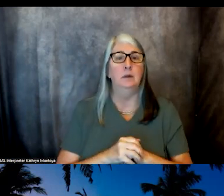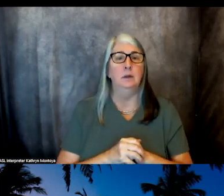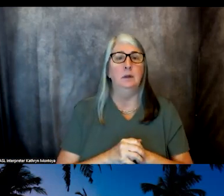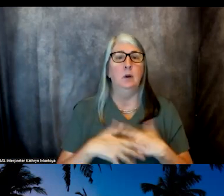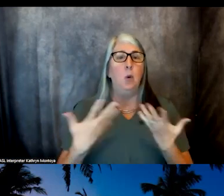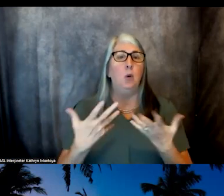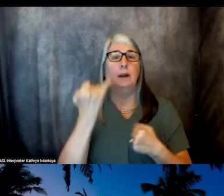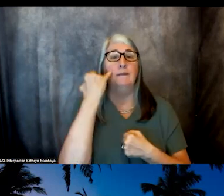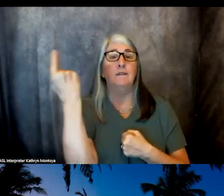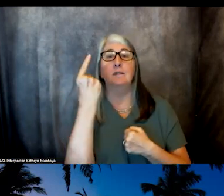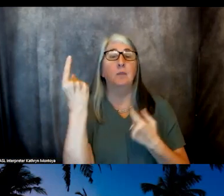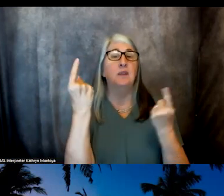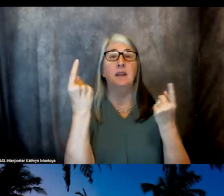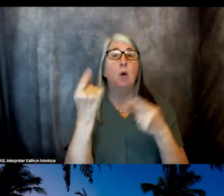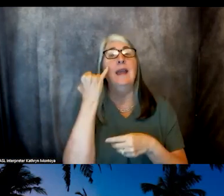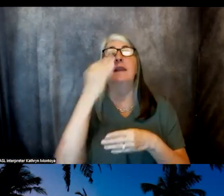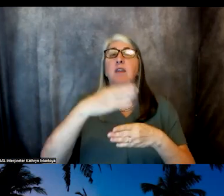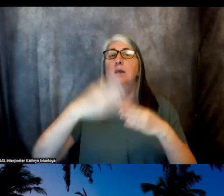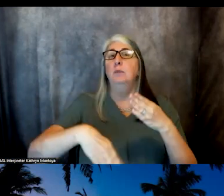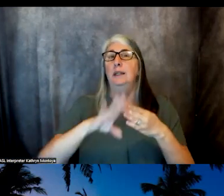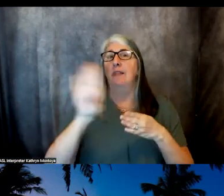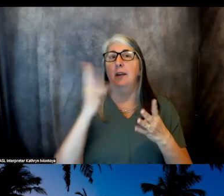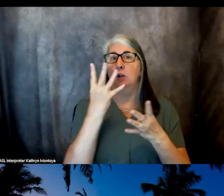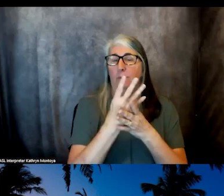HAPPENED 20 OR 30 YEARS AGO AND THEY ARE OUT OF TROUBLE,